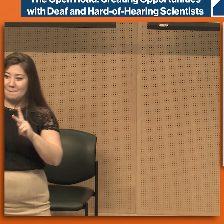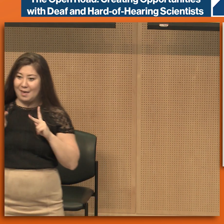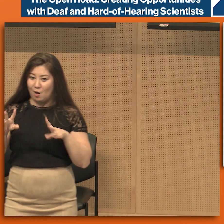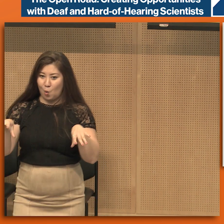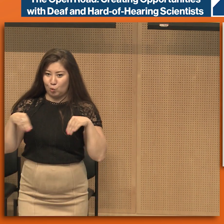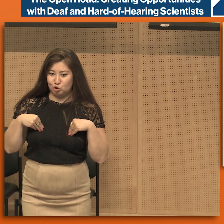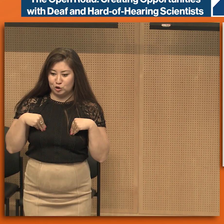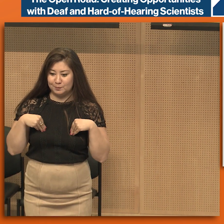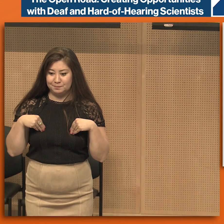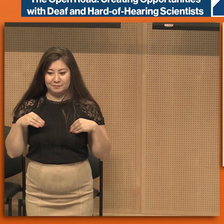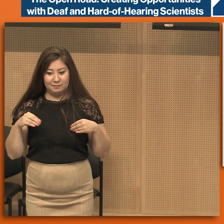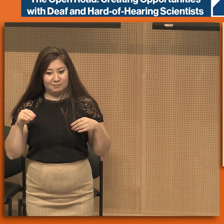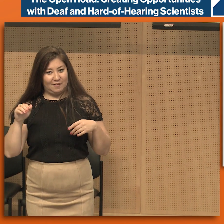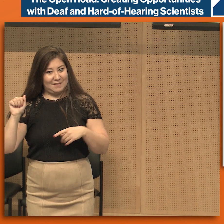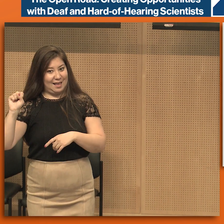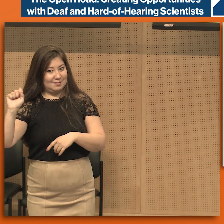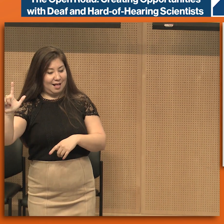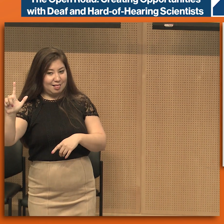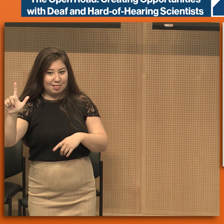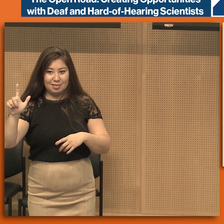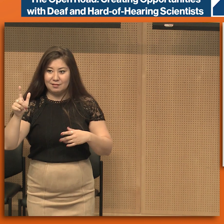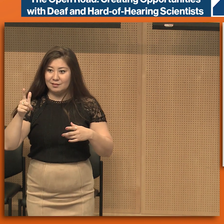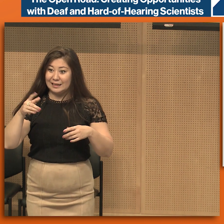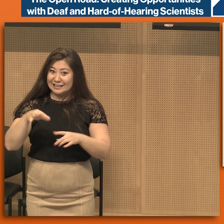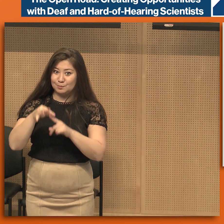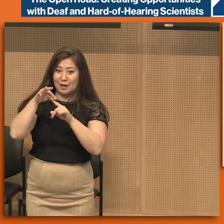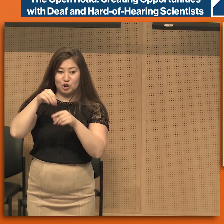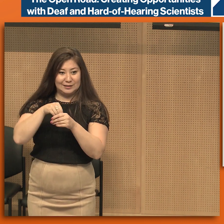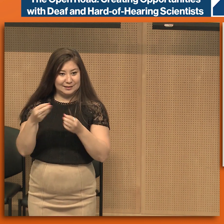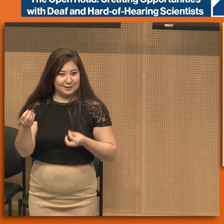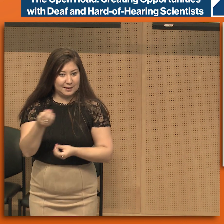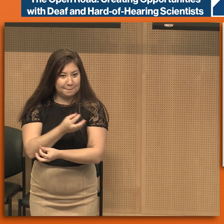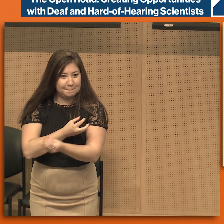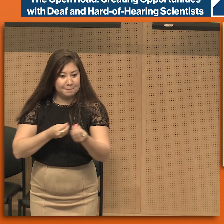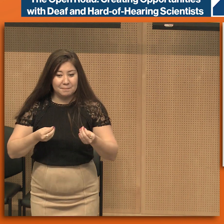and we need to take back ownership of our language